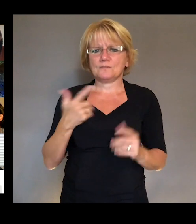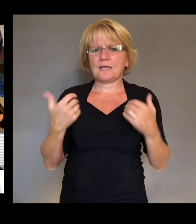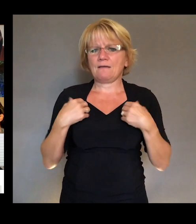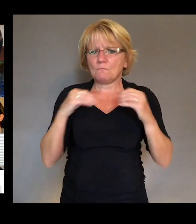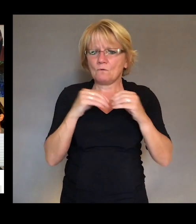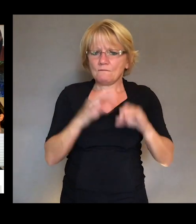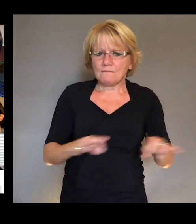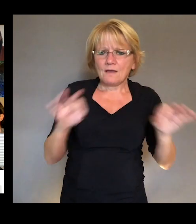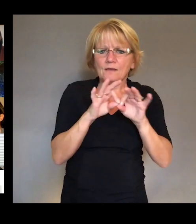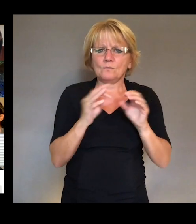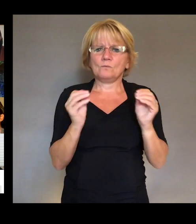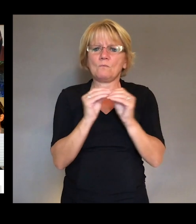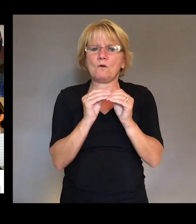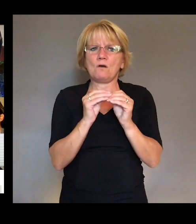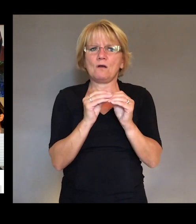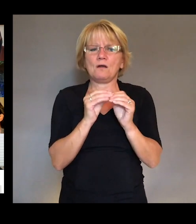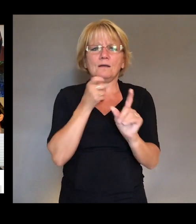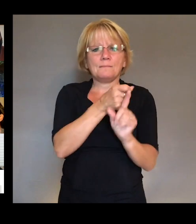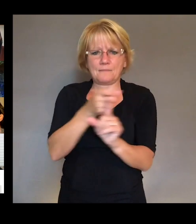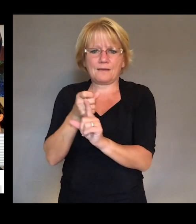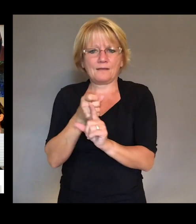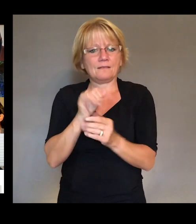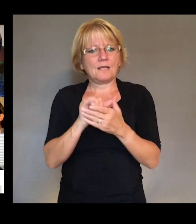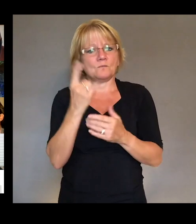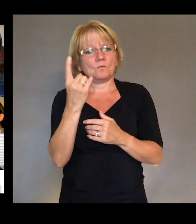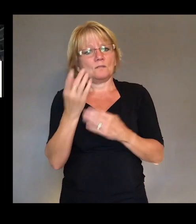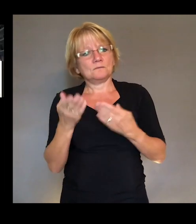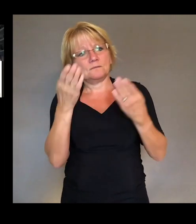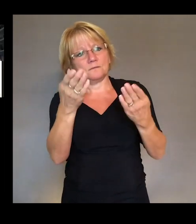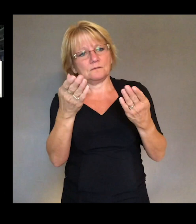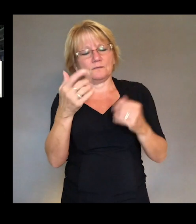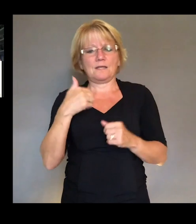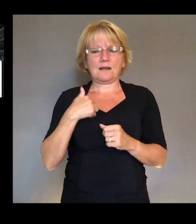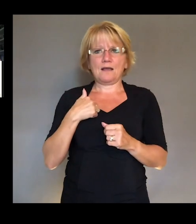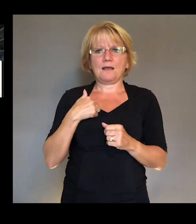there's more value and more impact in that. So that is one suggestion and one strategy